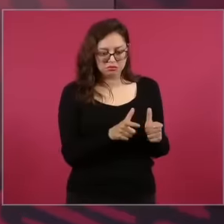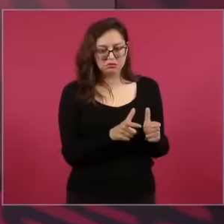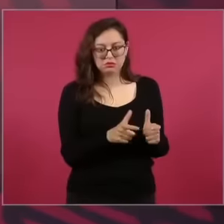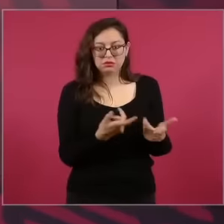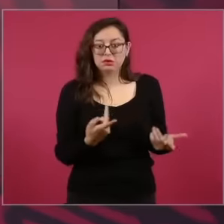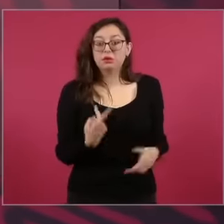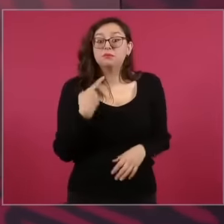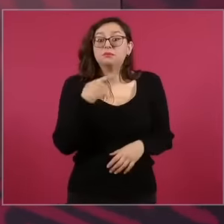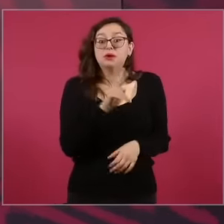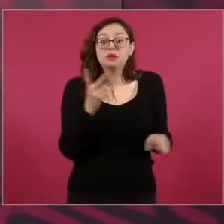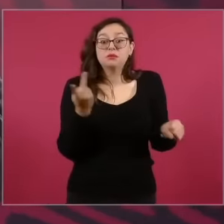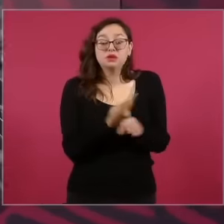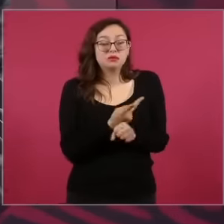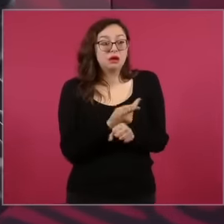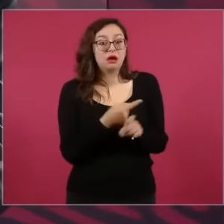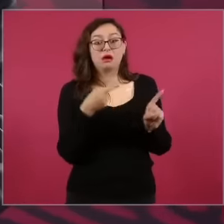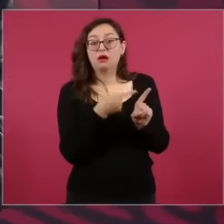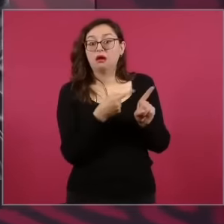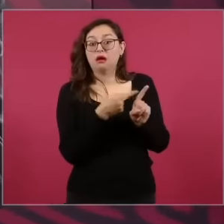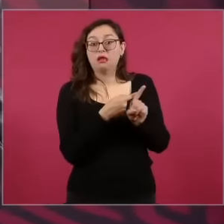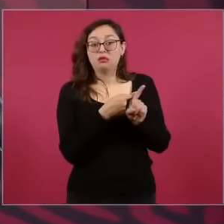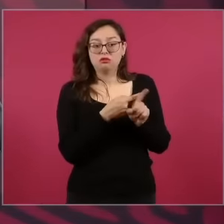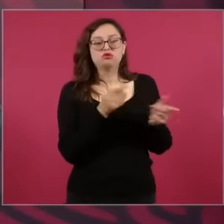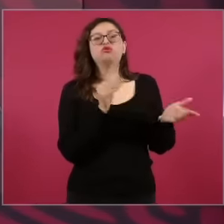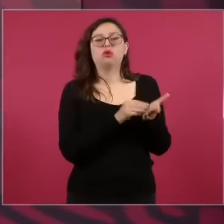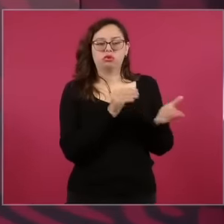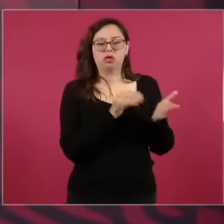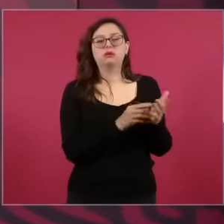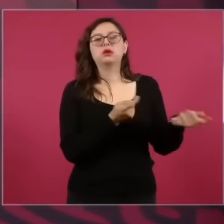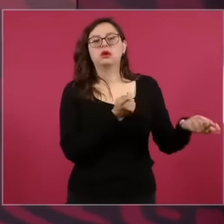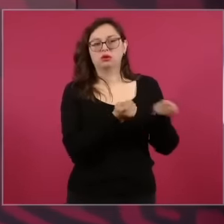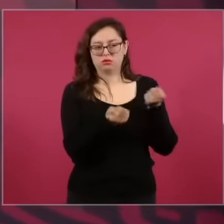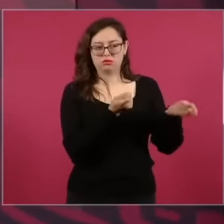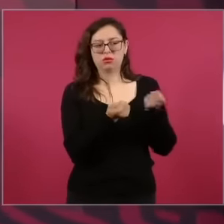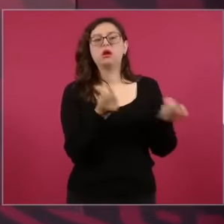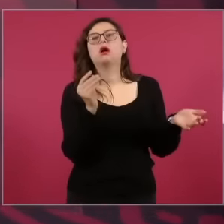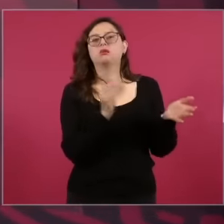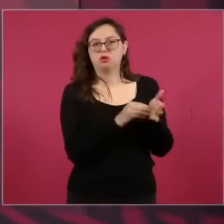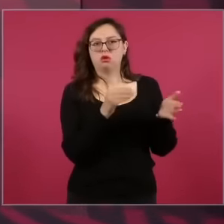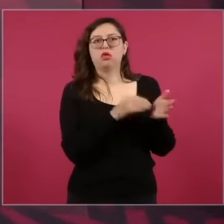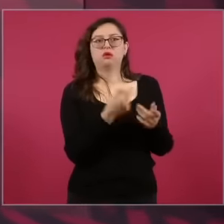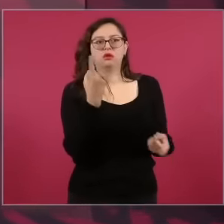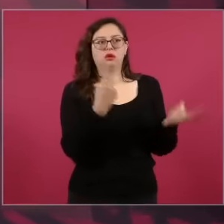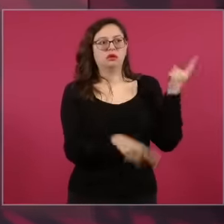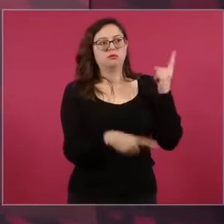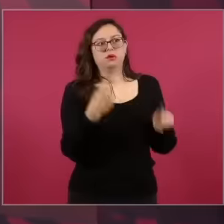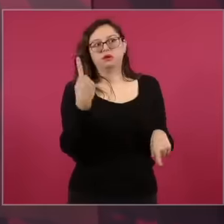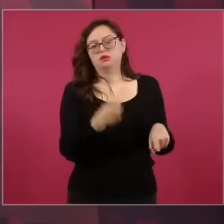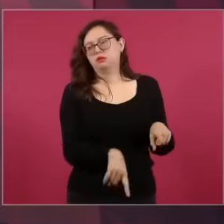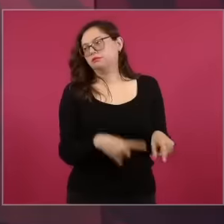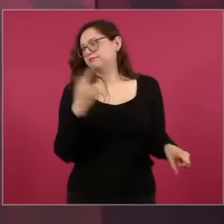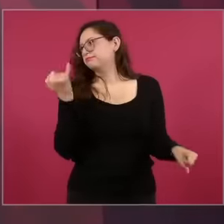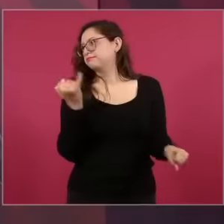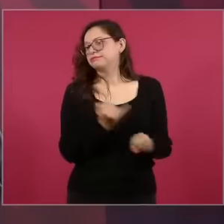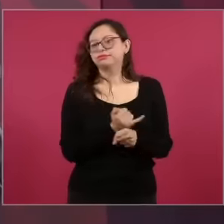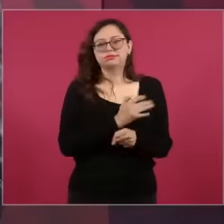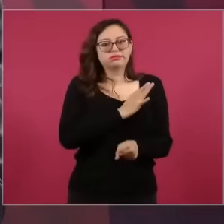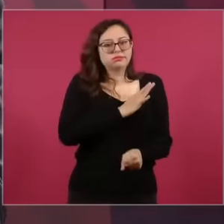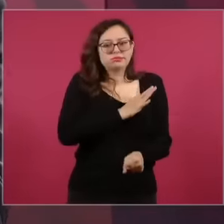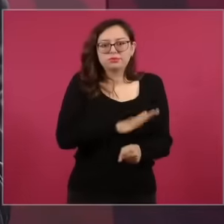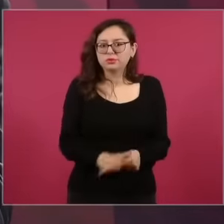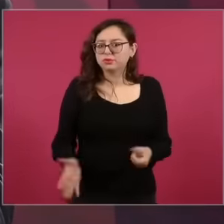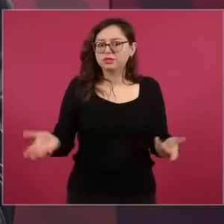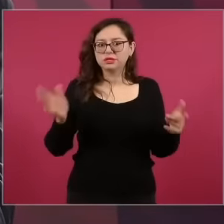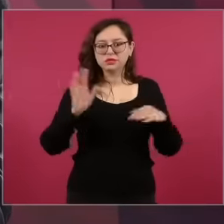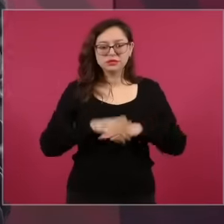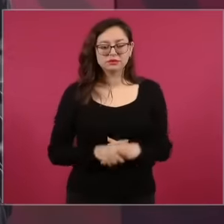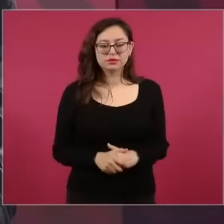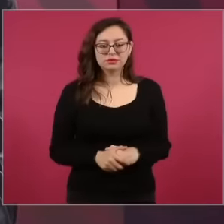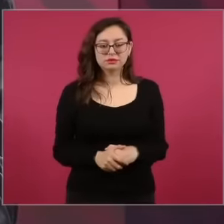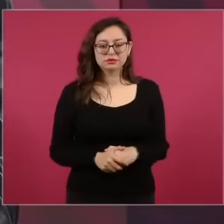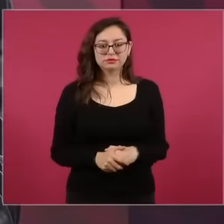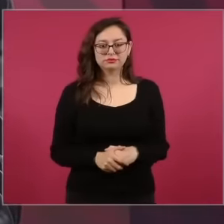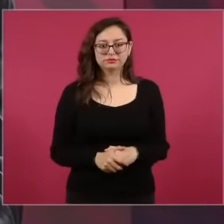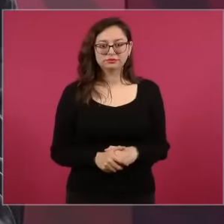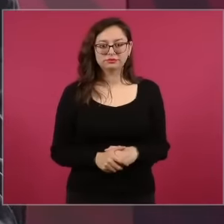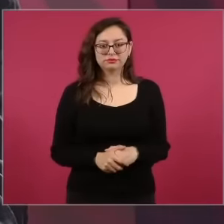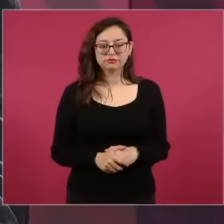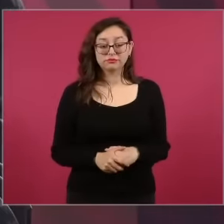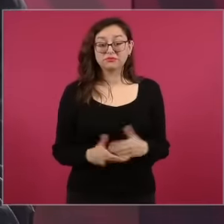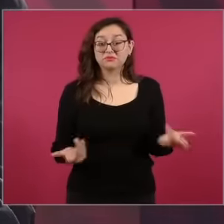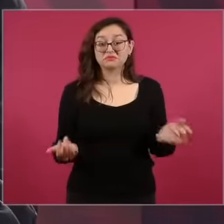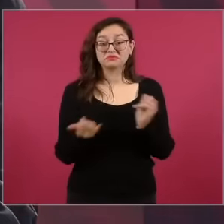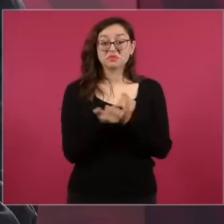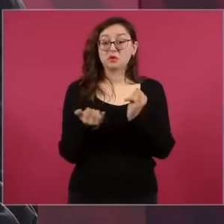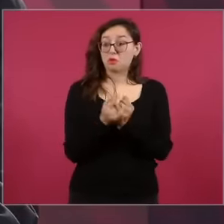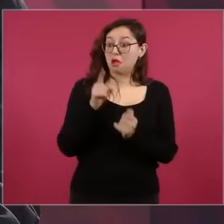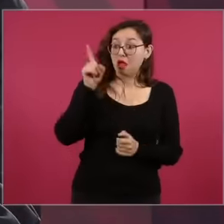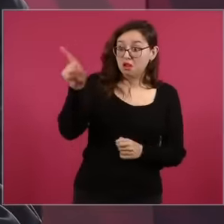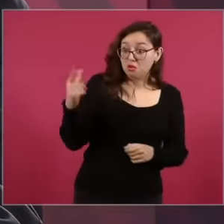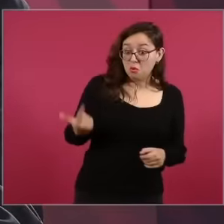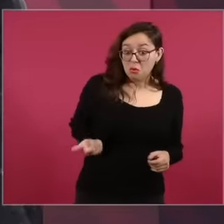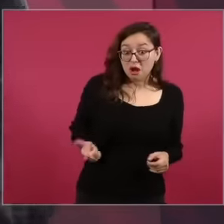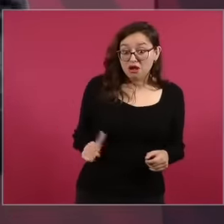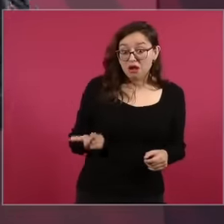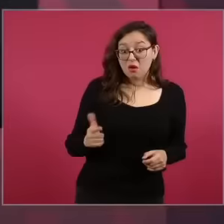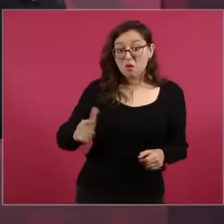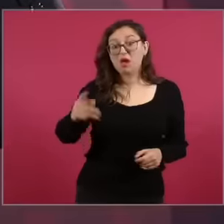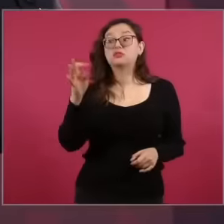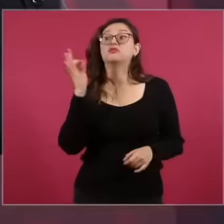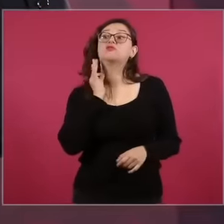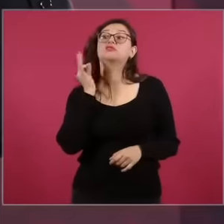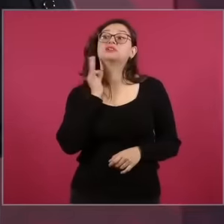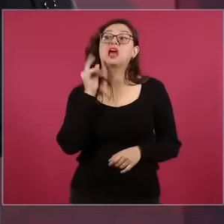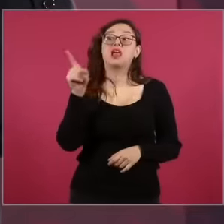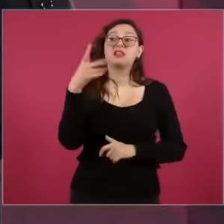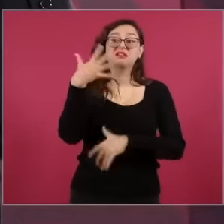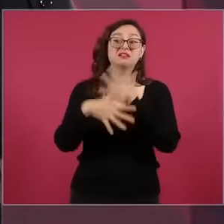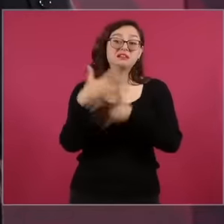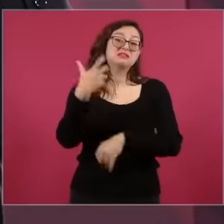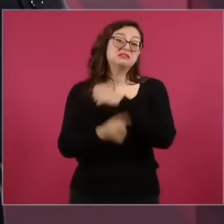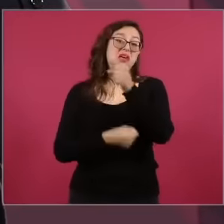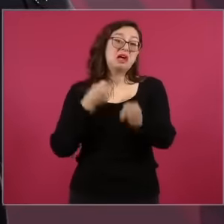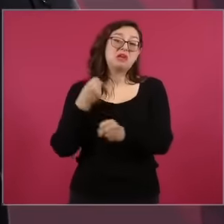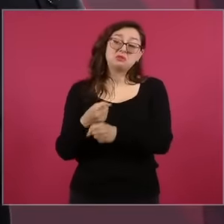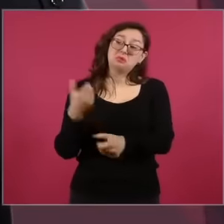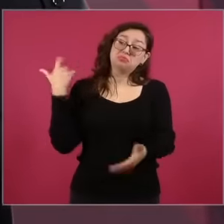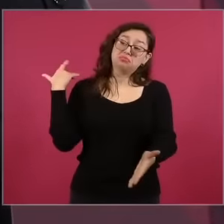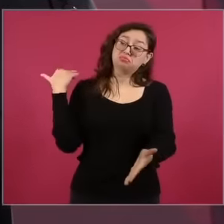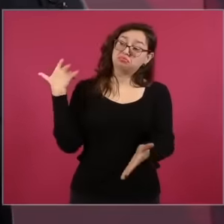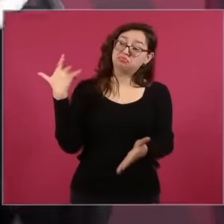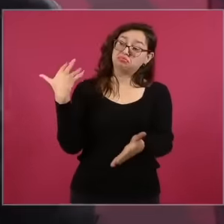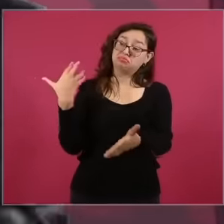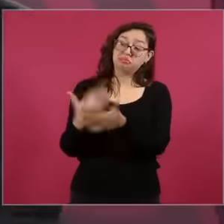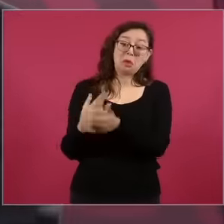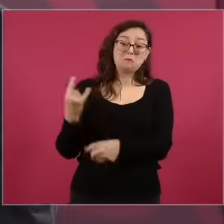he is still like the prosecutor of Guanajuato who has been a prosecutor for 15 years